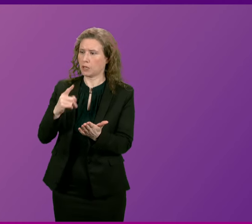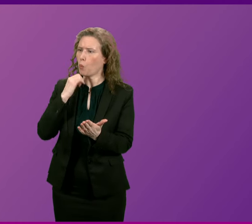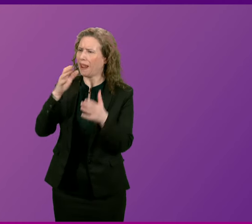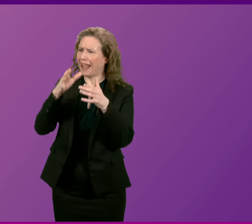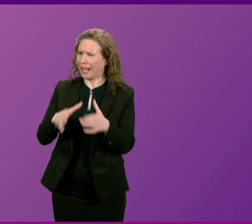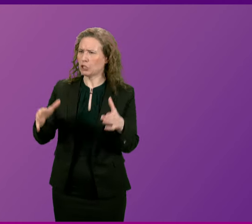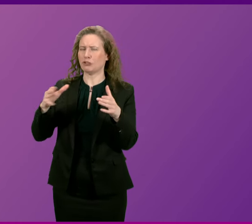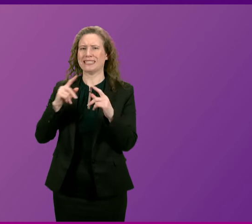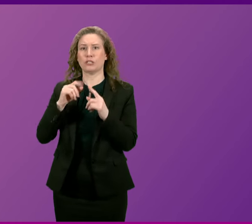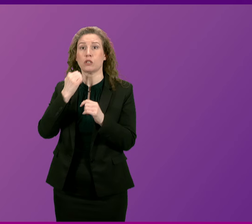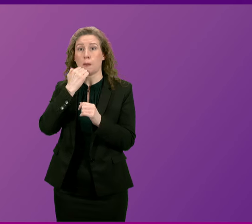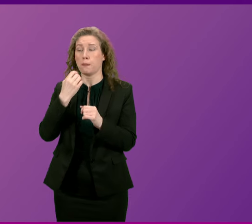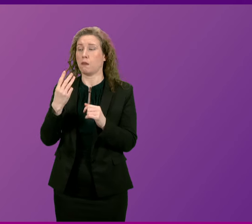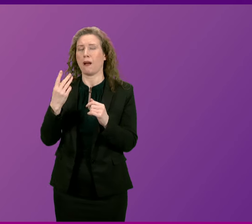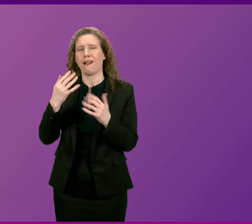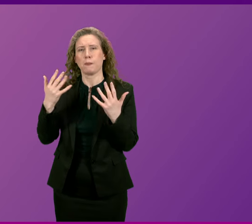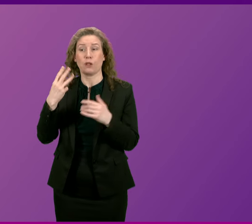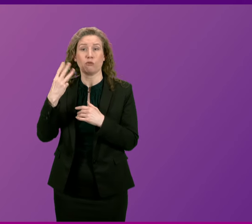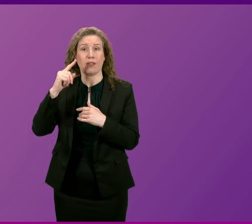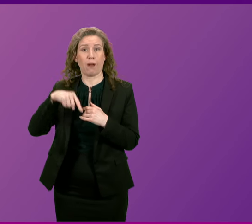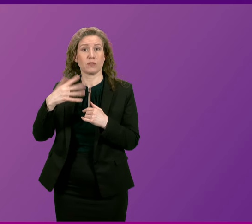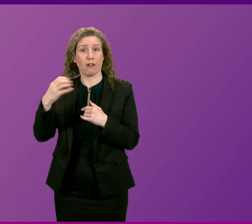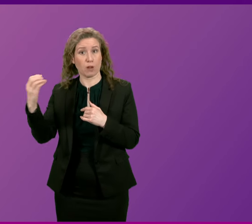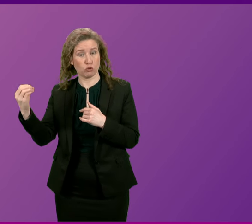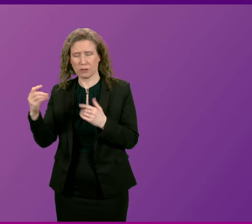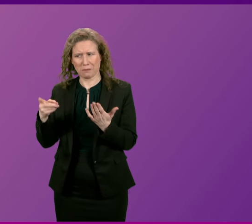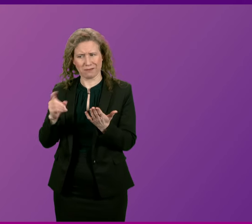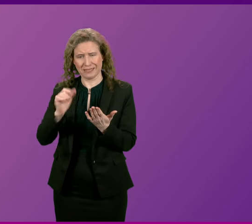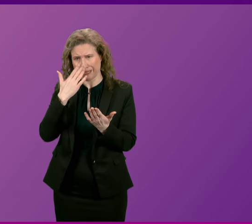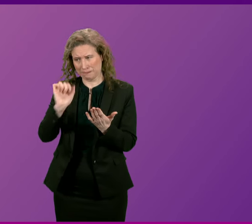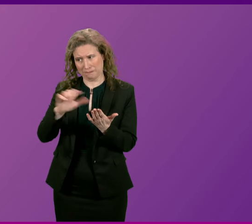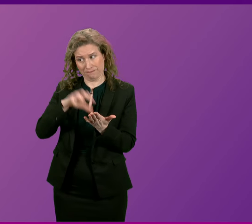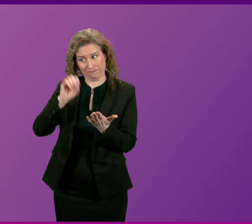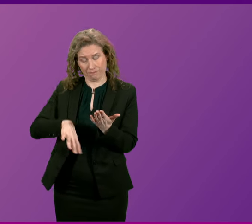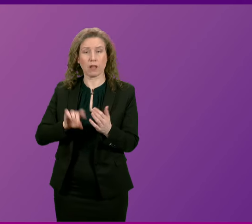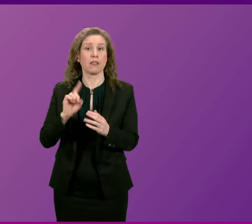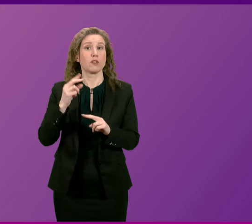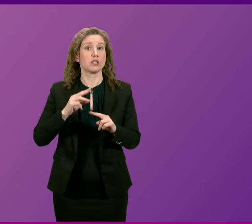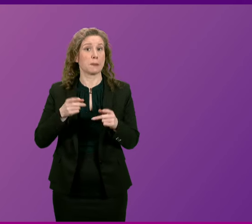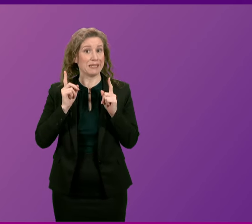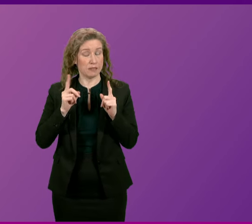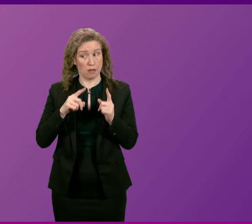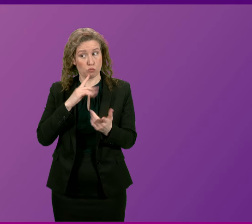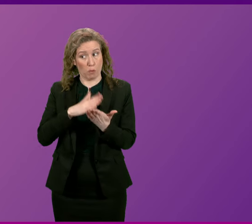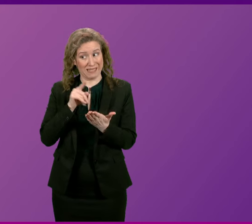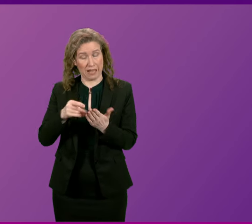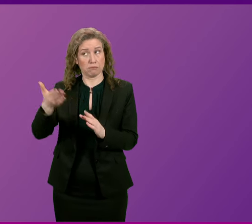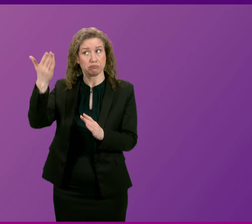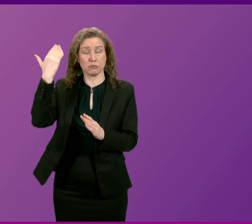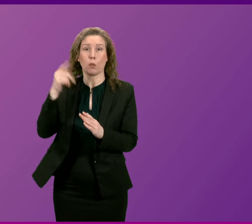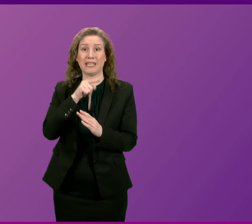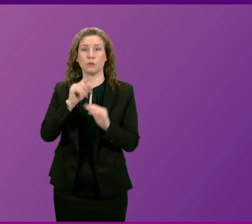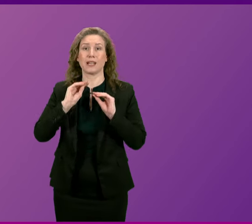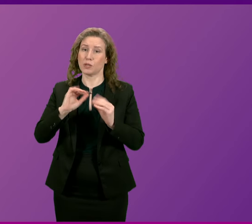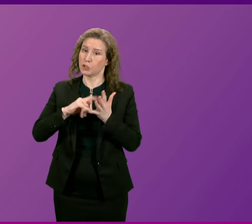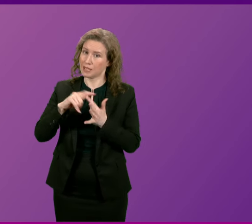3,500. The First Minister made that promise when he was education secretary. Will he be